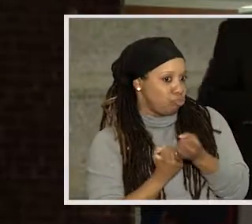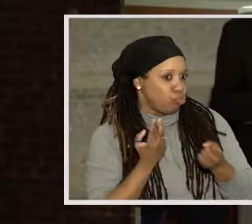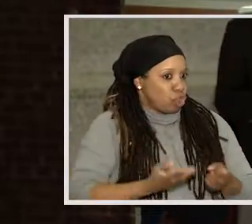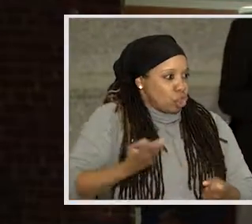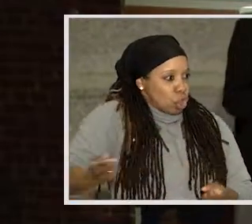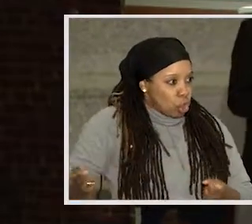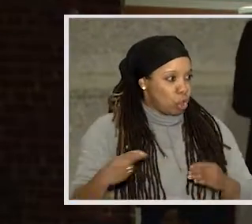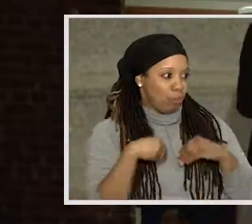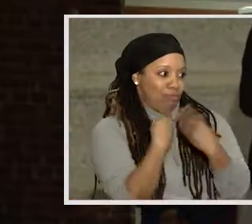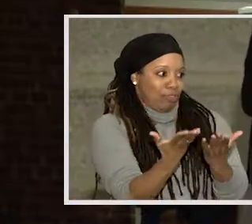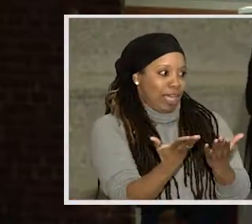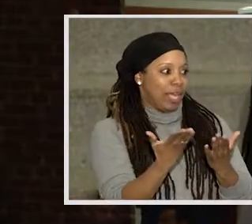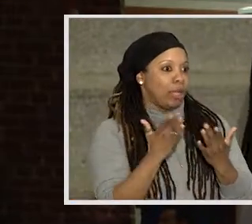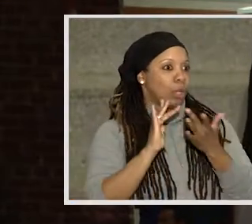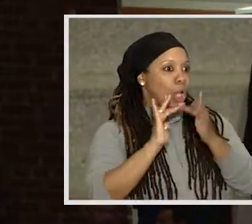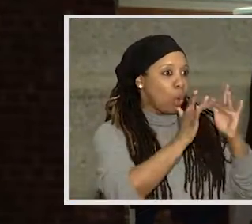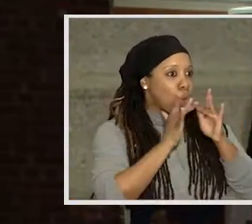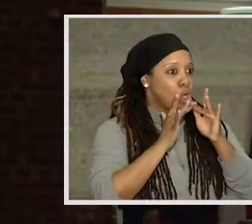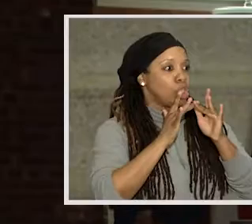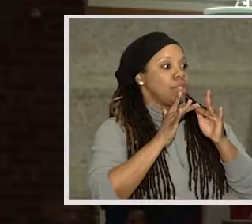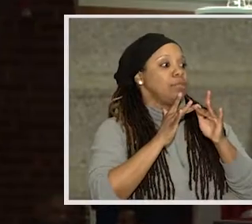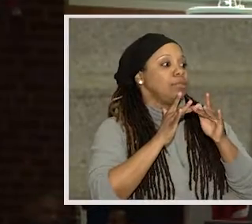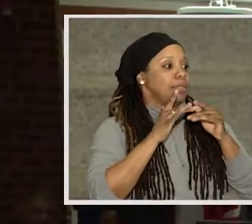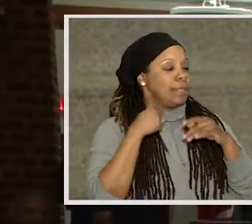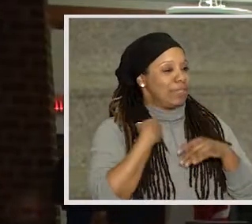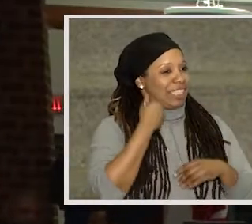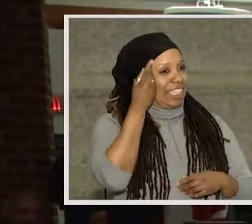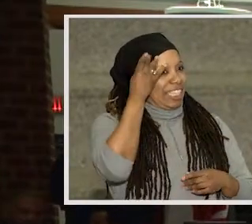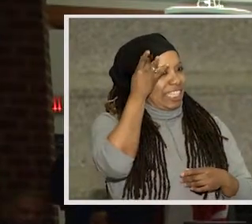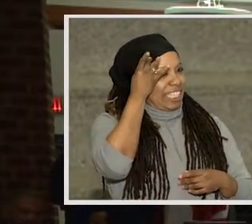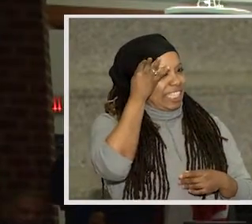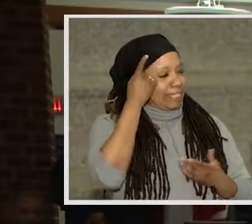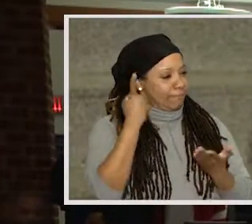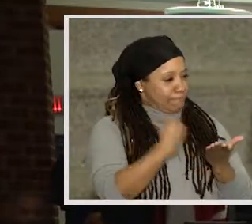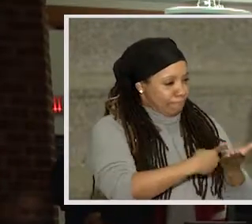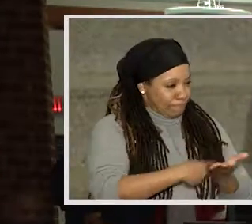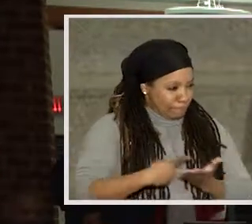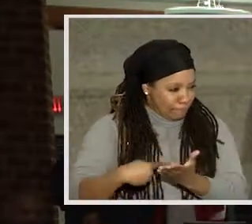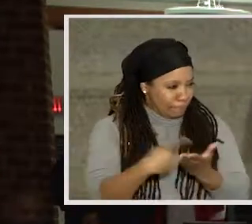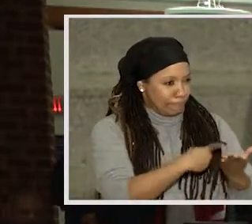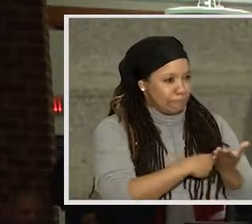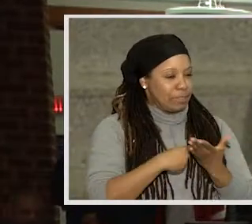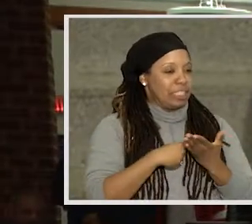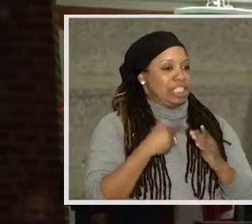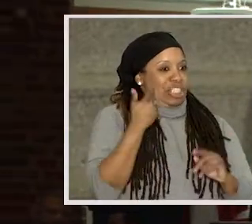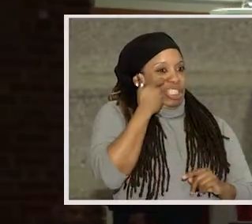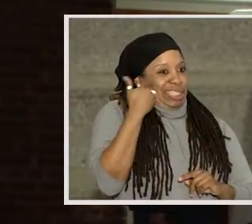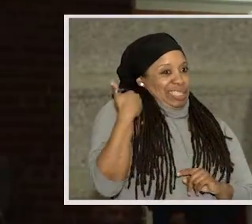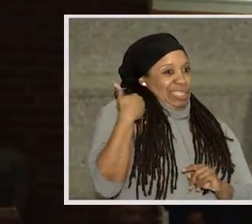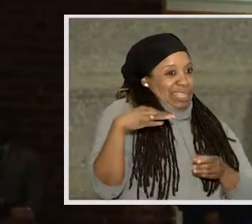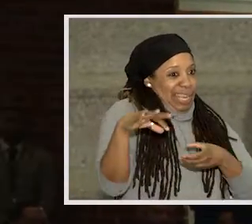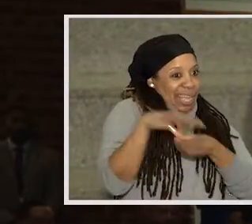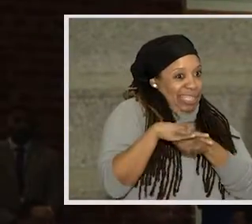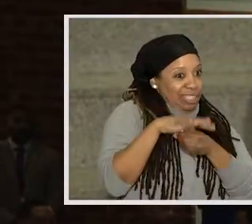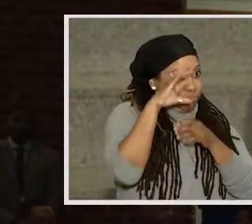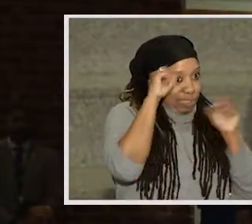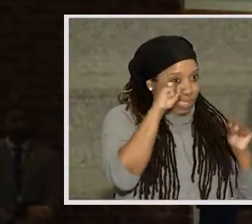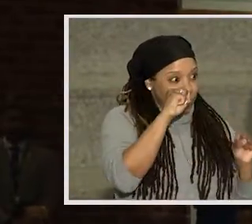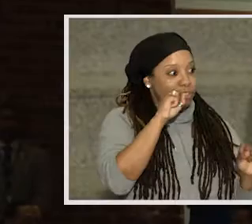LAST ELECTION AND AS PEOPLE SAID EARLIER WE DON'T KNOW WHAT THAT IS GOING TO MEAN IN TERMS OF THE CHANGES IN THE FEDERAL